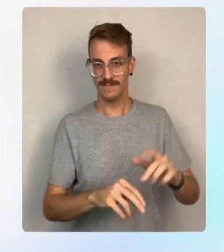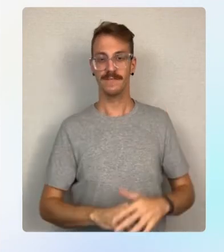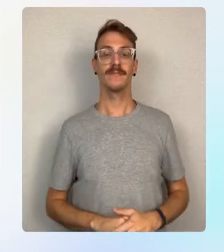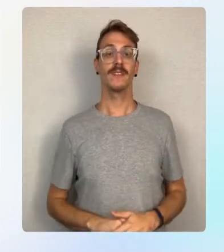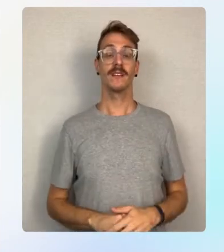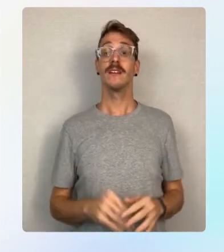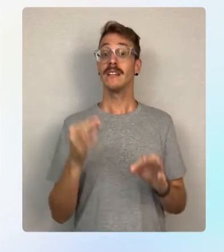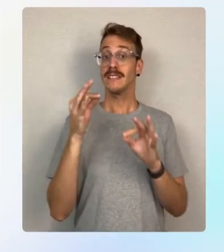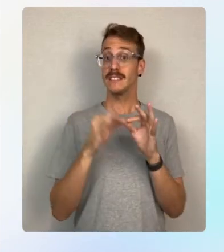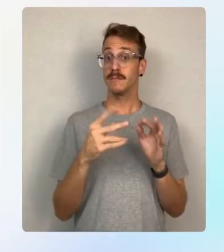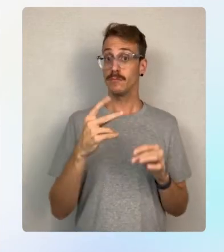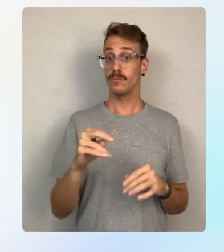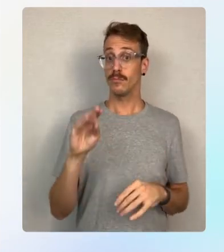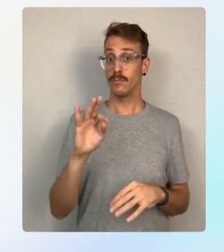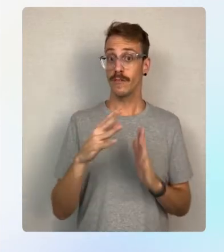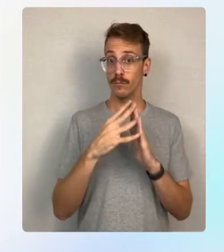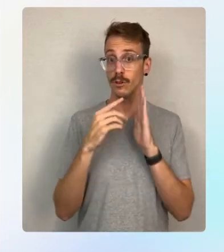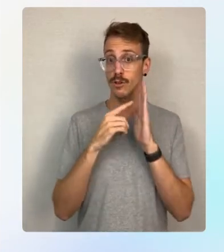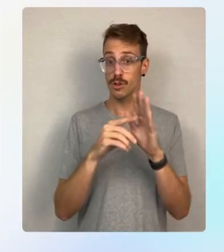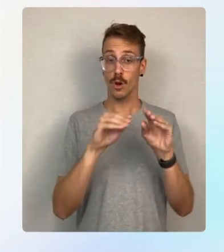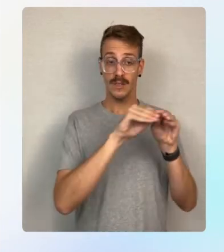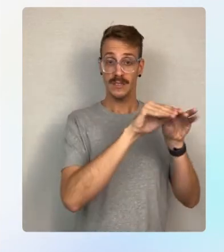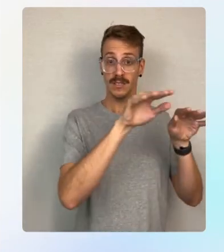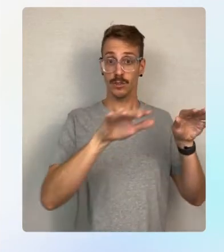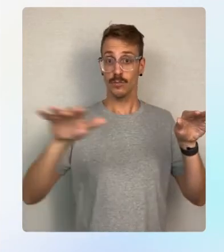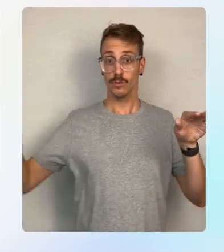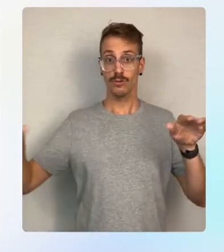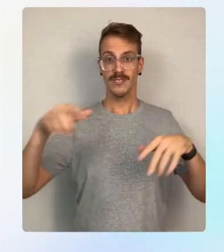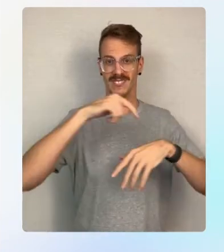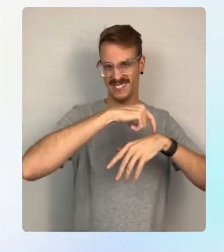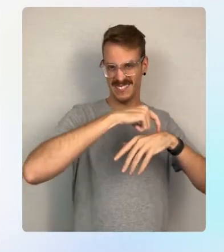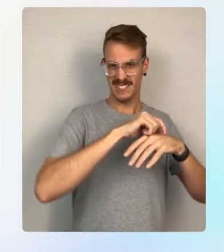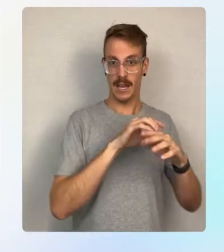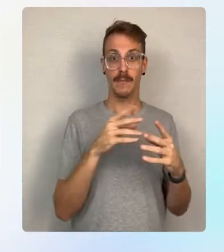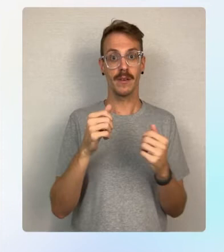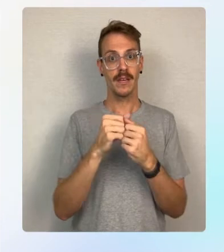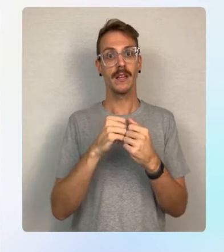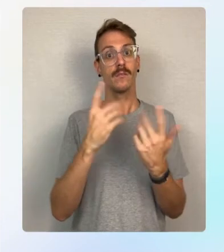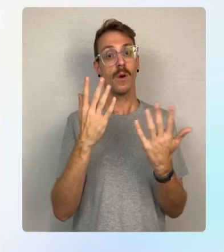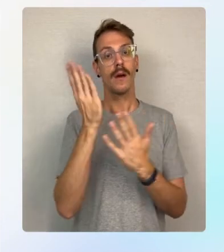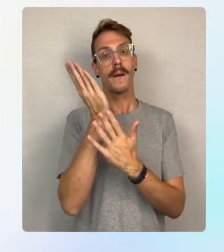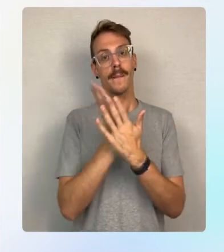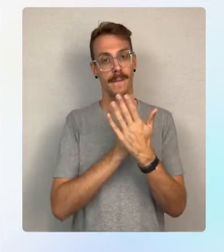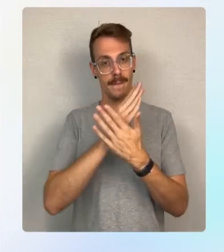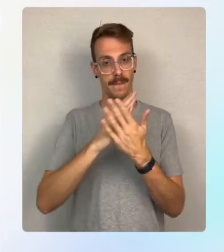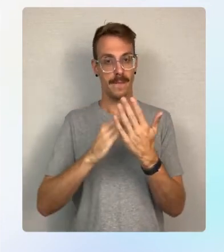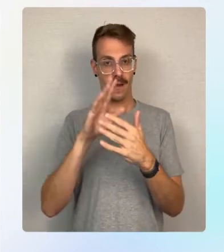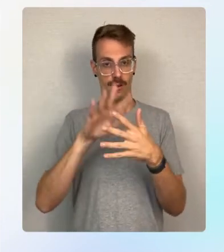A SimplePerf report can show us the distribution of time spent in the form of a pie chart based